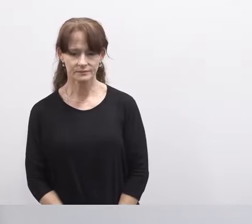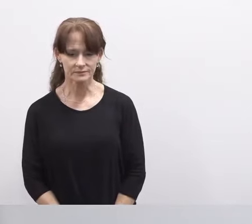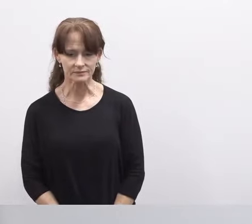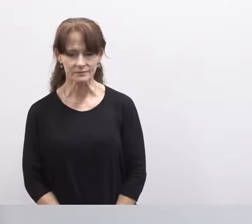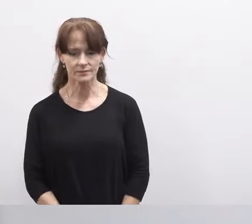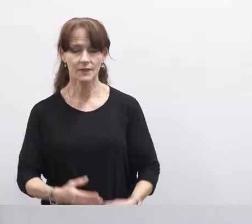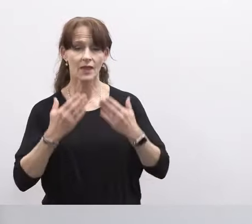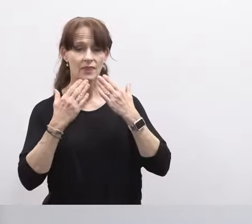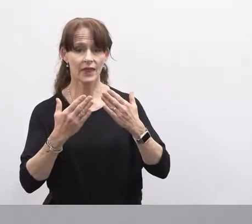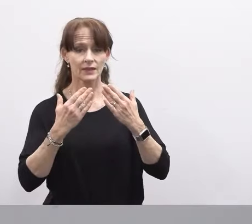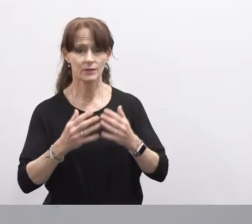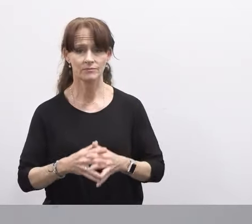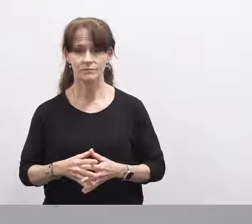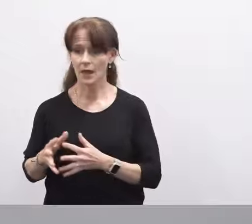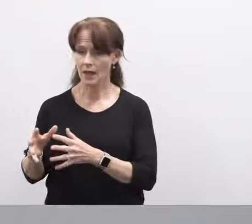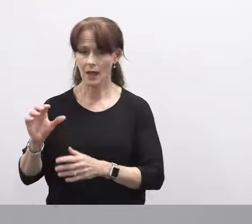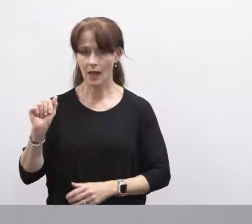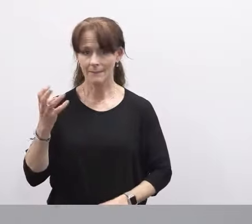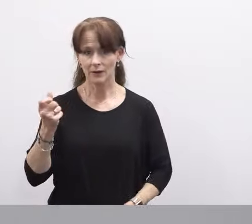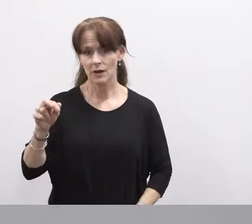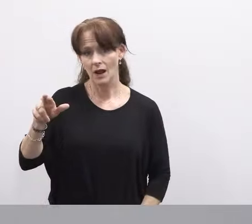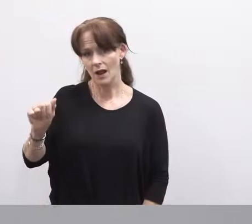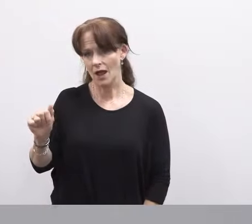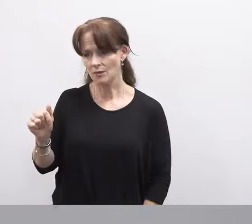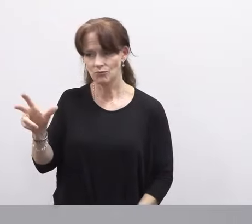Thank you America. We'll hear a little bit more from you in a bit.